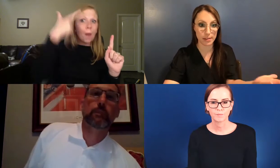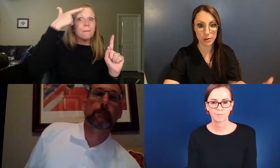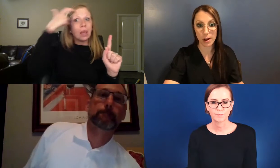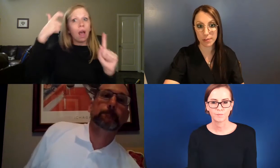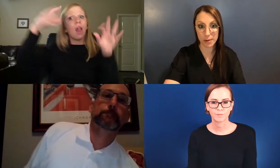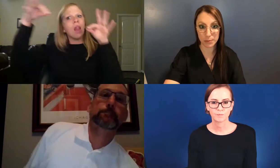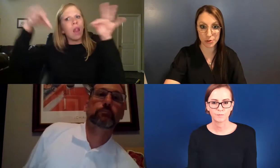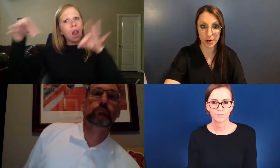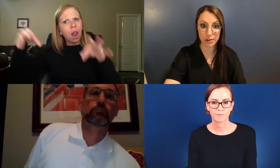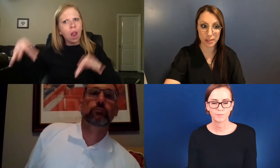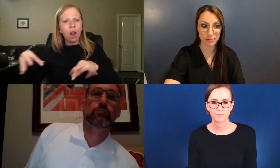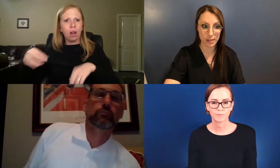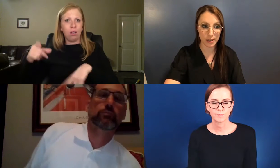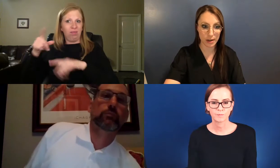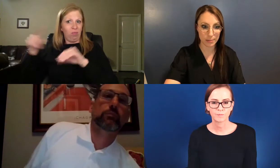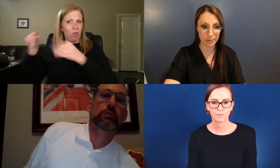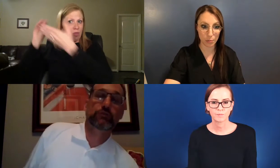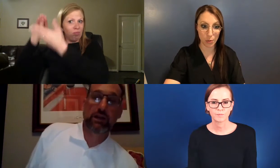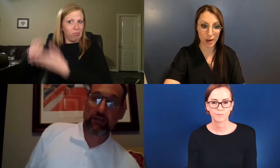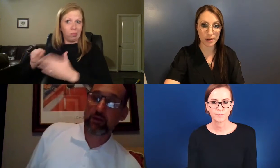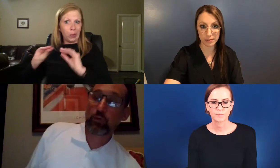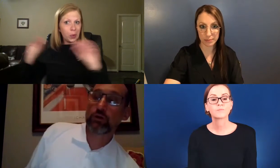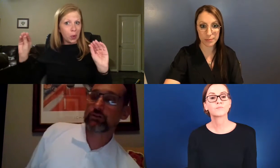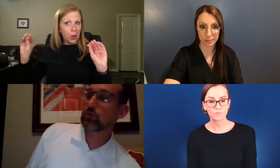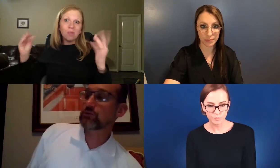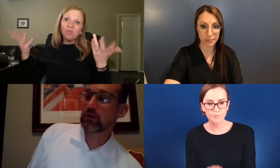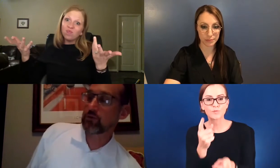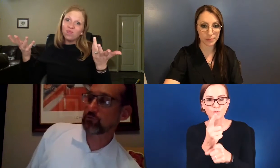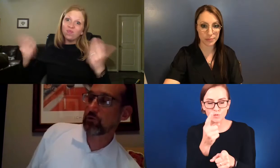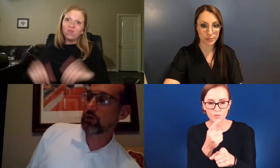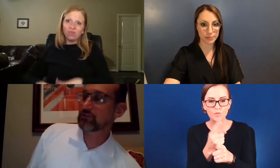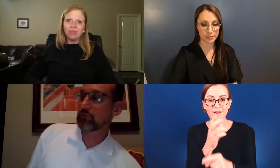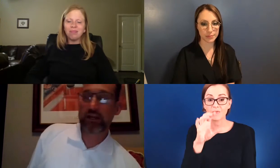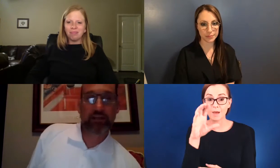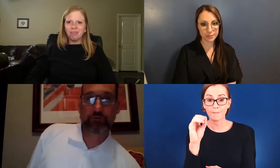then they don't have that paper trail on- That's right, and employee should always make those requests in writing as well,